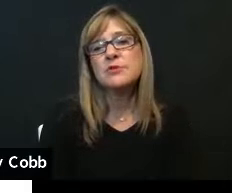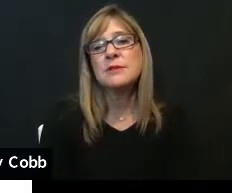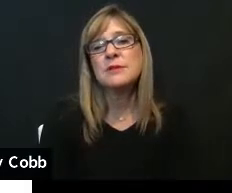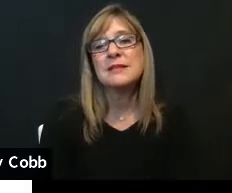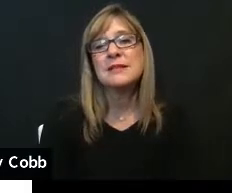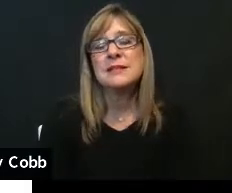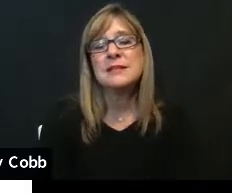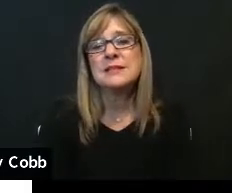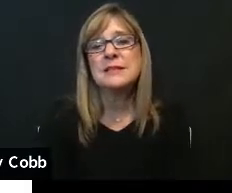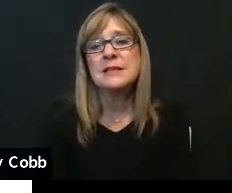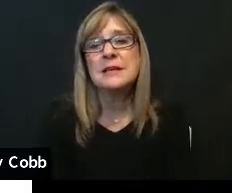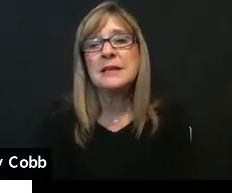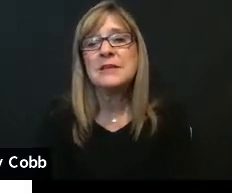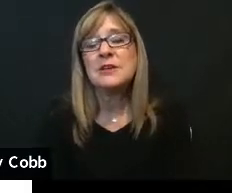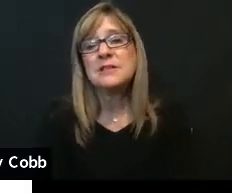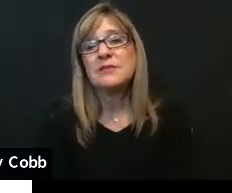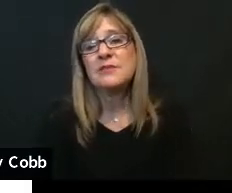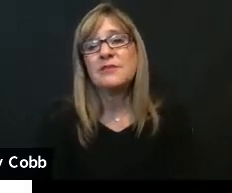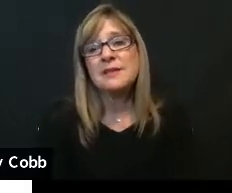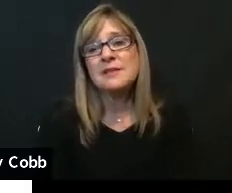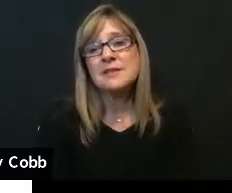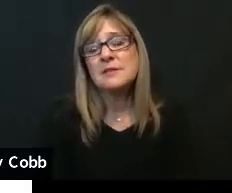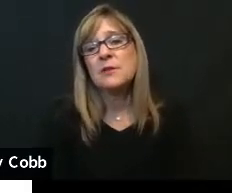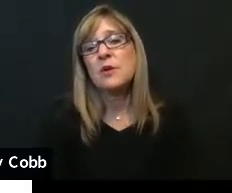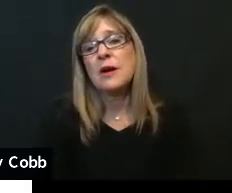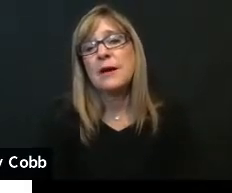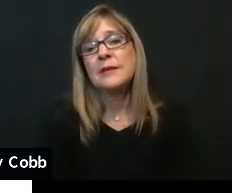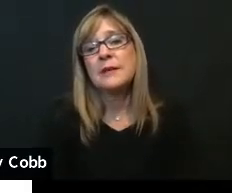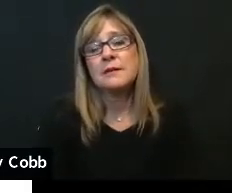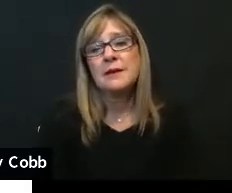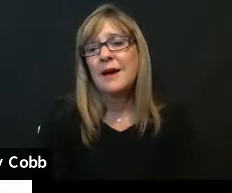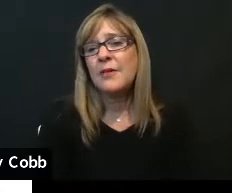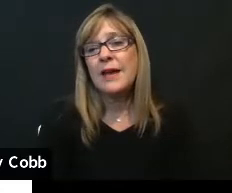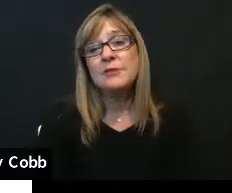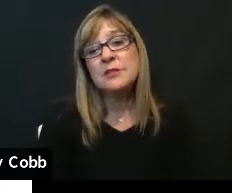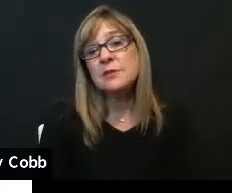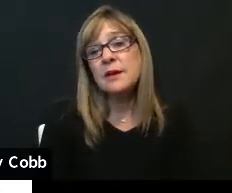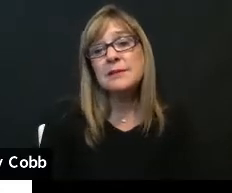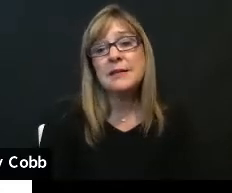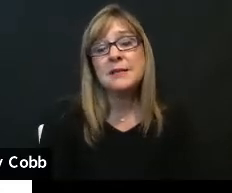that they need to see that there are deaf events that are out there. All they have to do is contact us